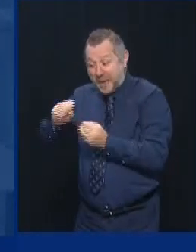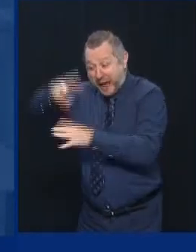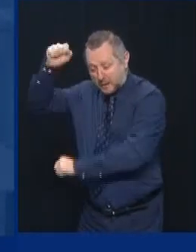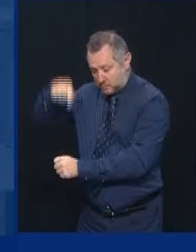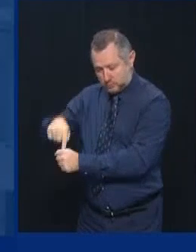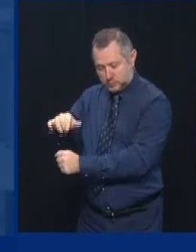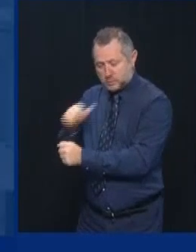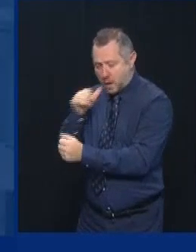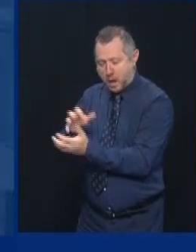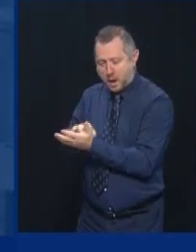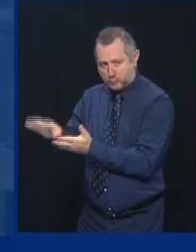STATEWIDE POSITIVITY RATE IS